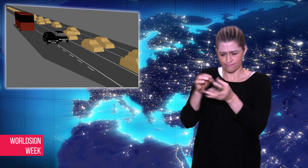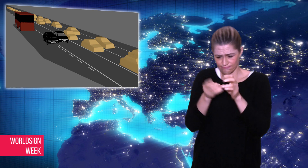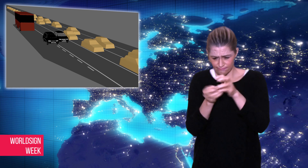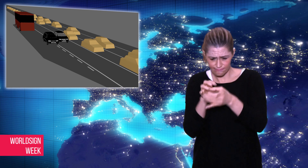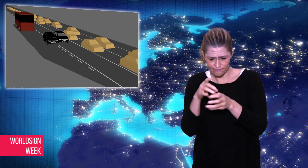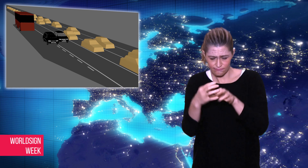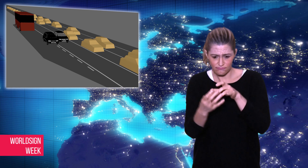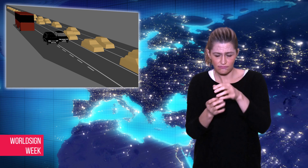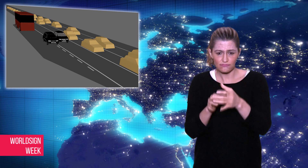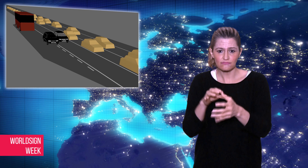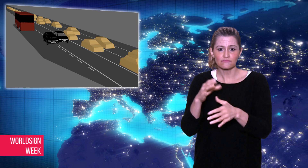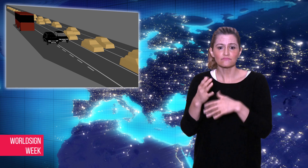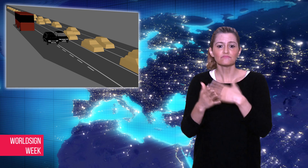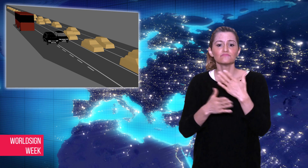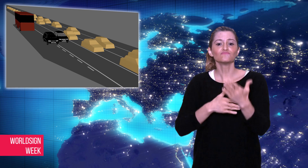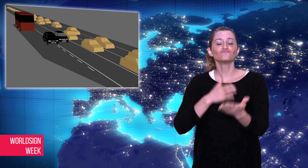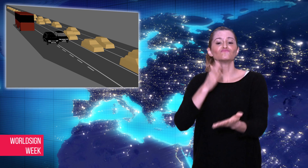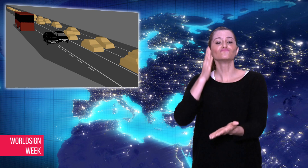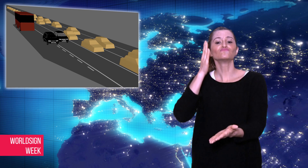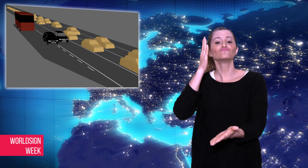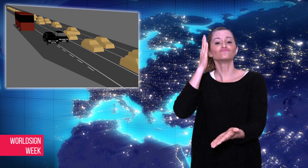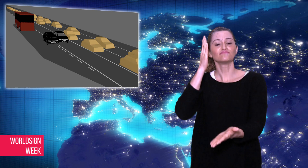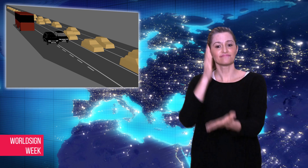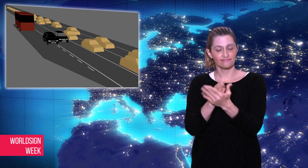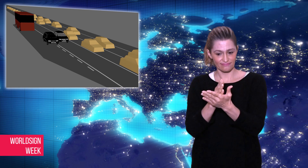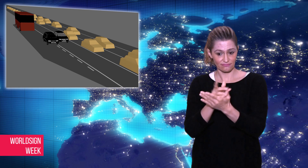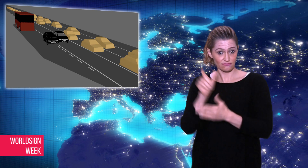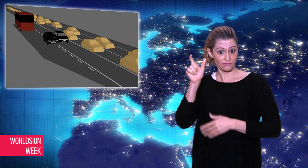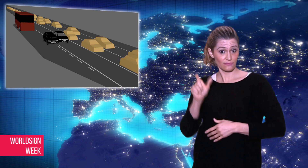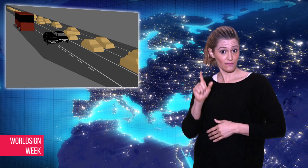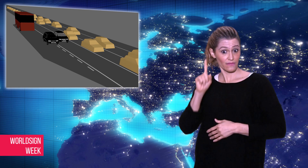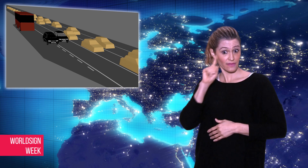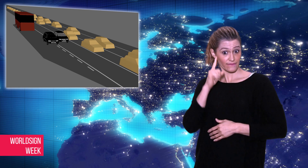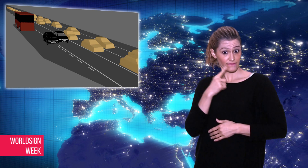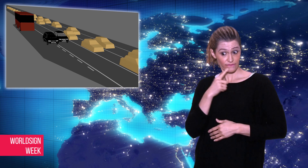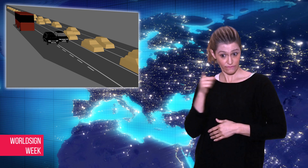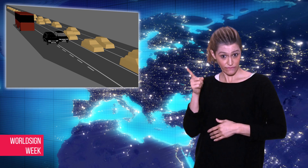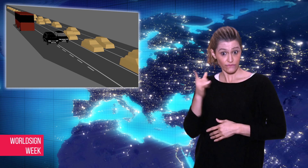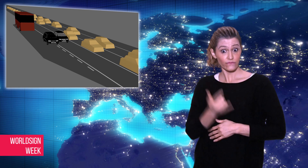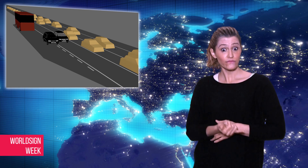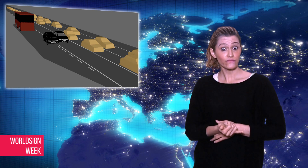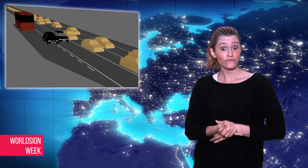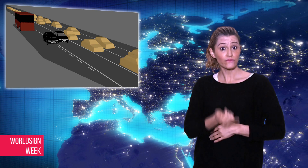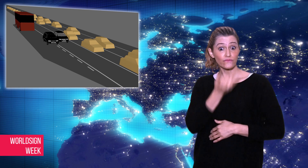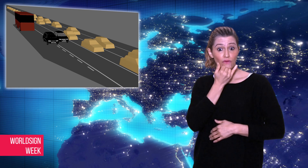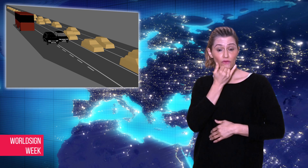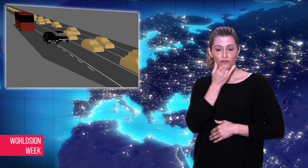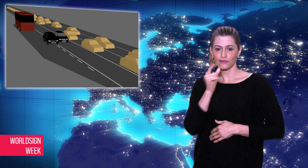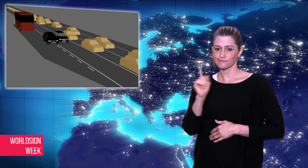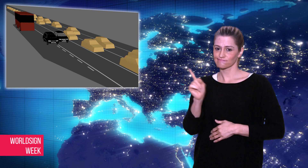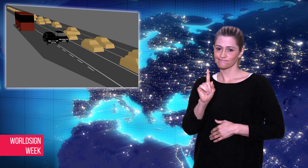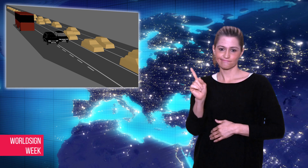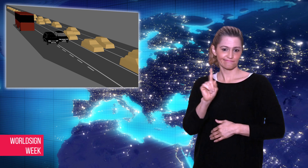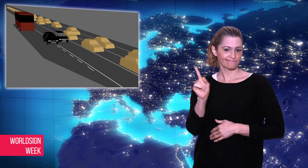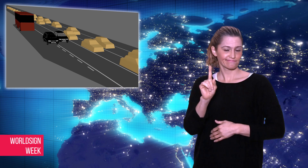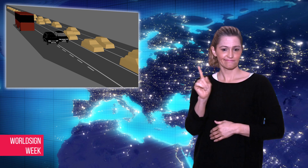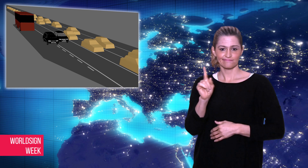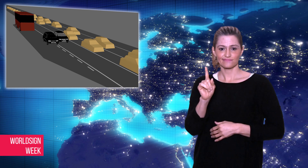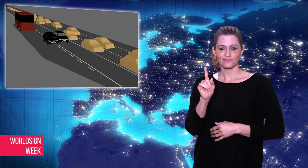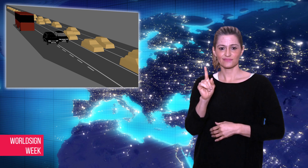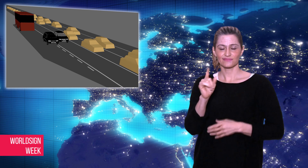that Vitalik was not at fault.